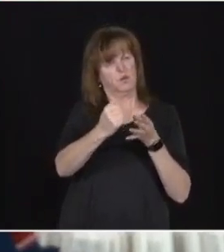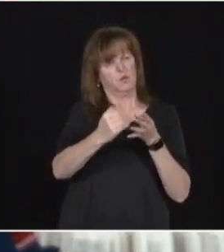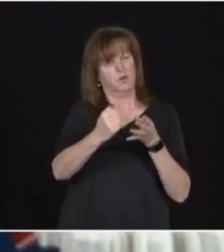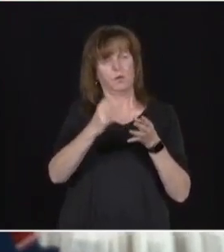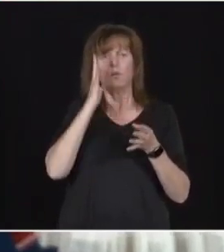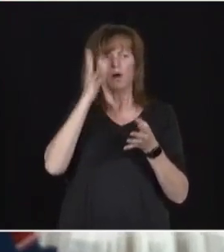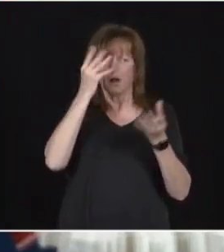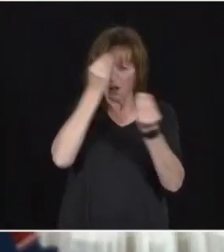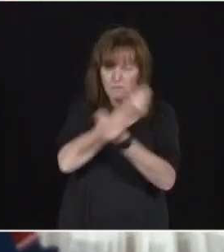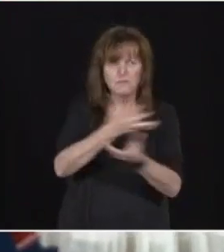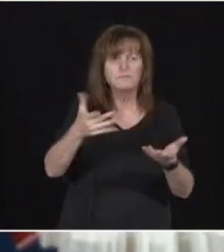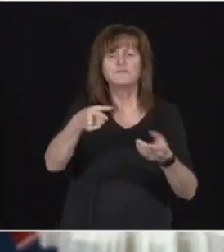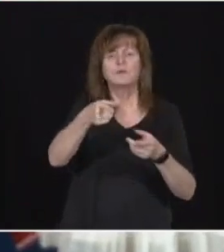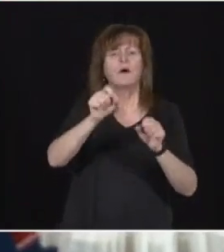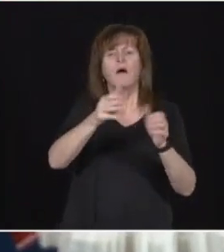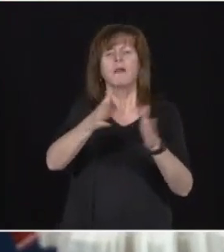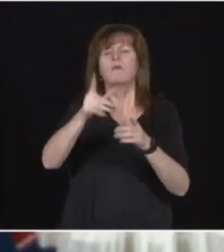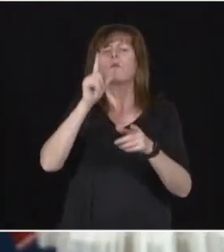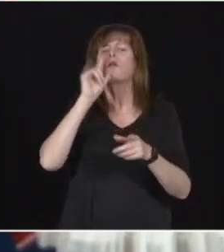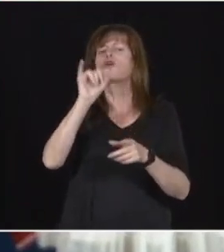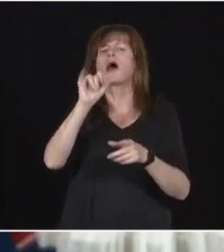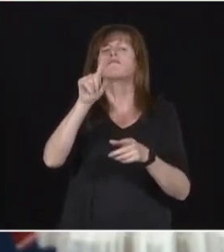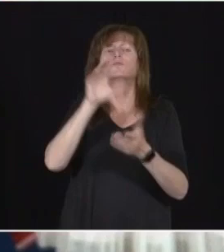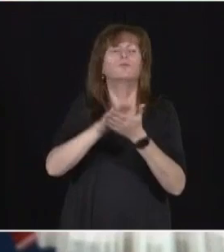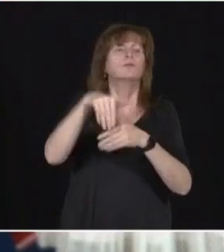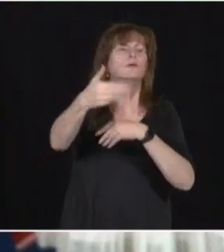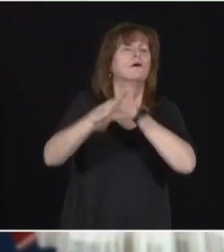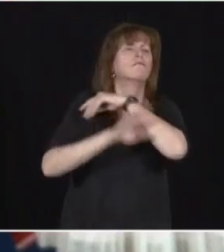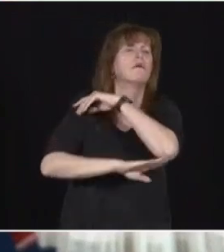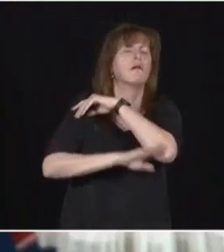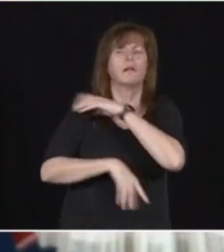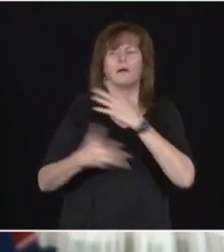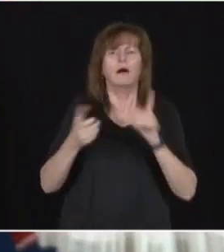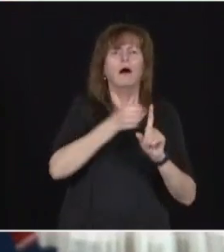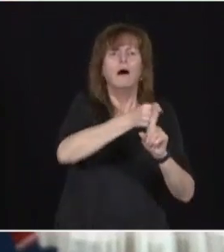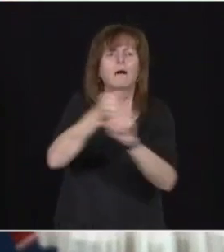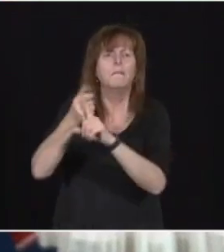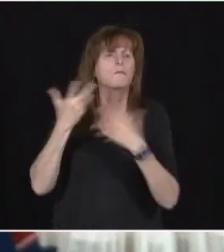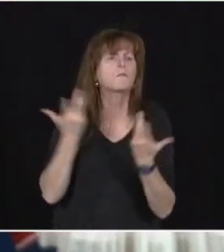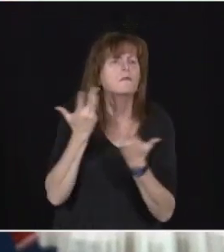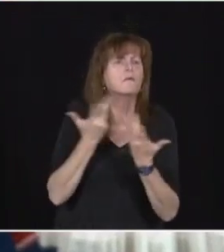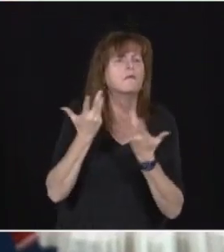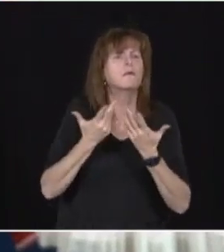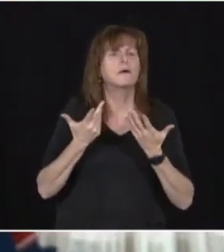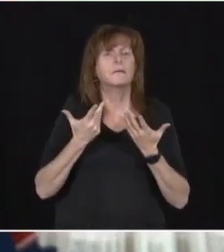with those types of impacts will be had additional education supports will unveil.